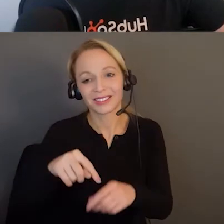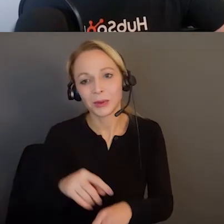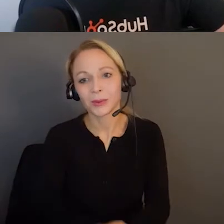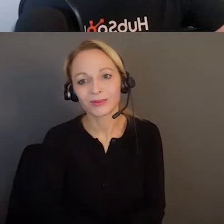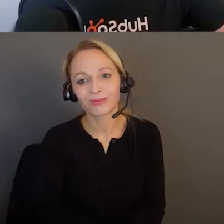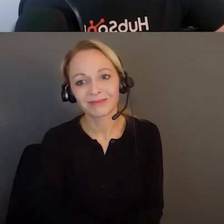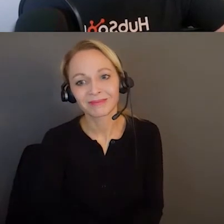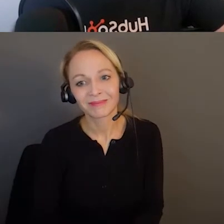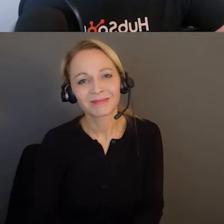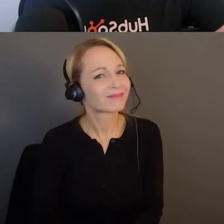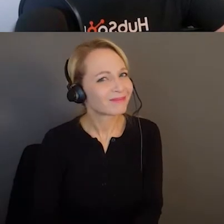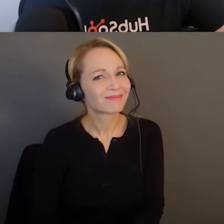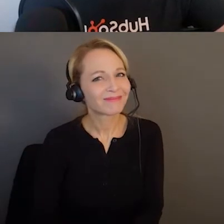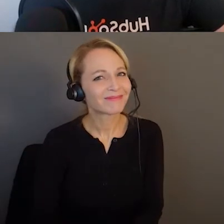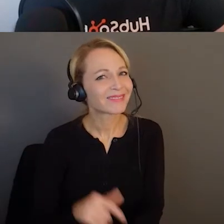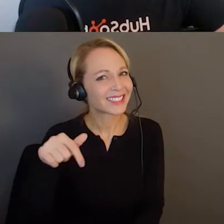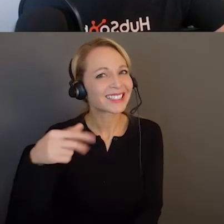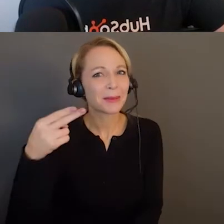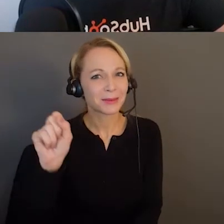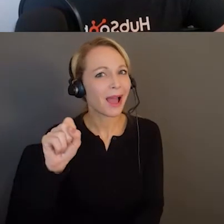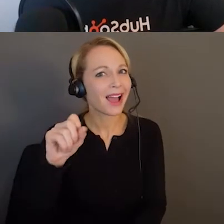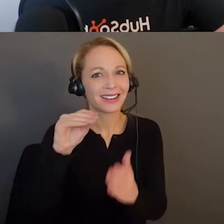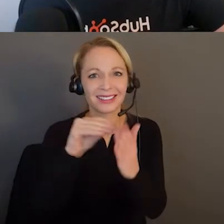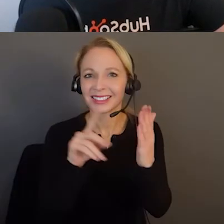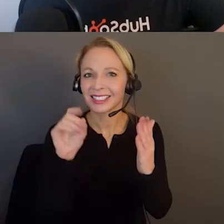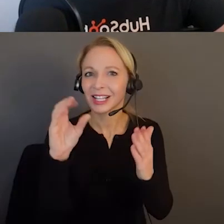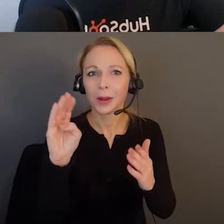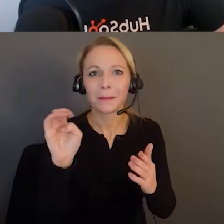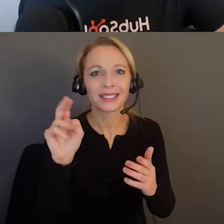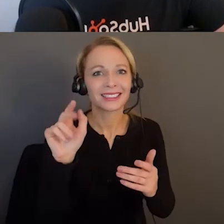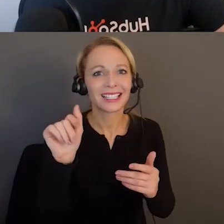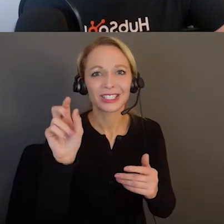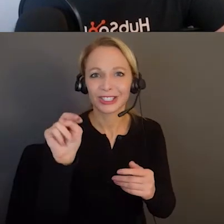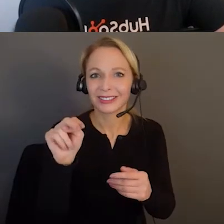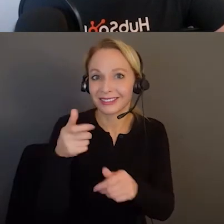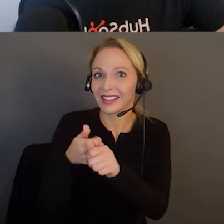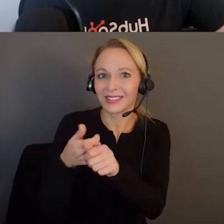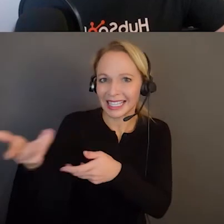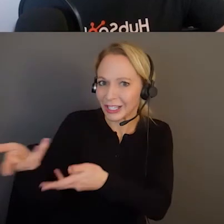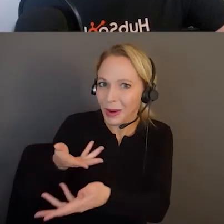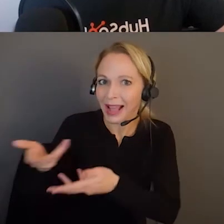SO THIS HubSpot COMMUNICATION IS INTERACTIVE PRETTY